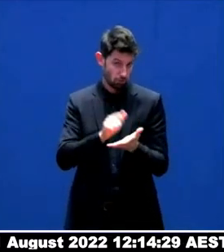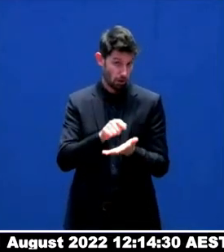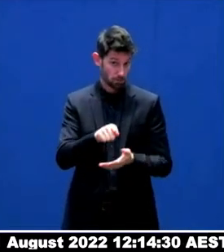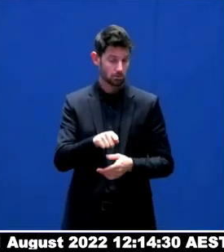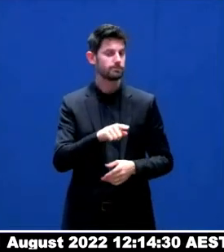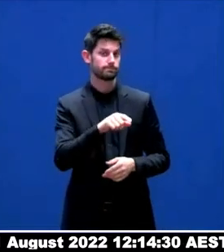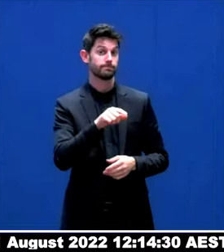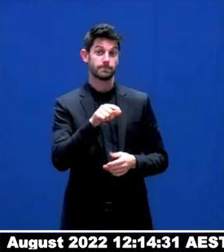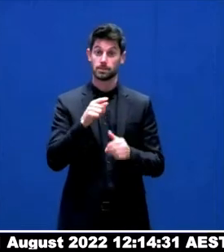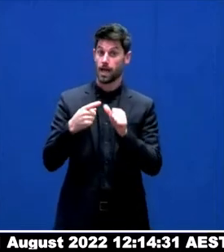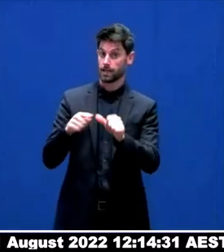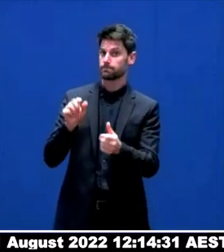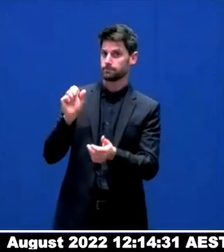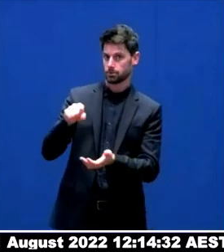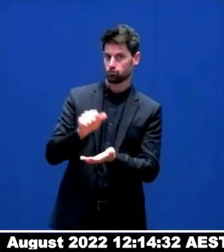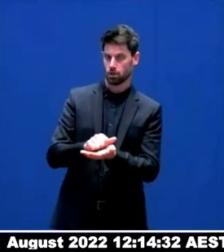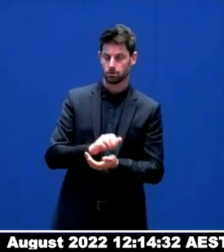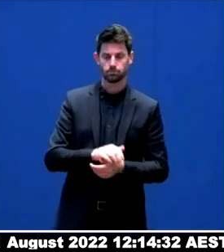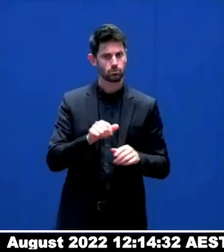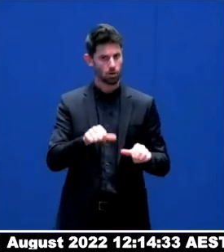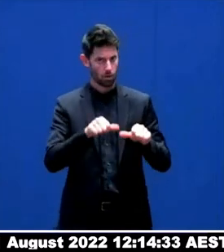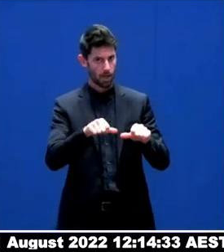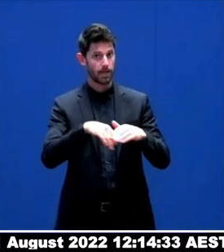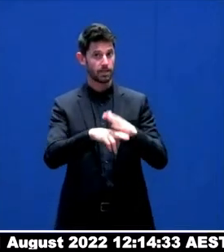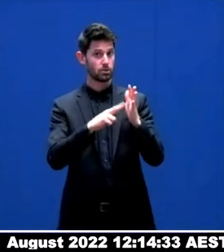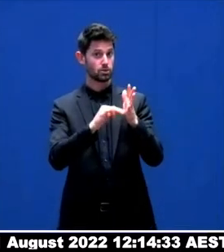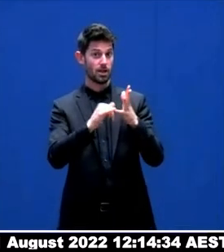Okay. And so across New South Wales, there's going to be real differences